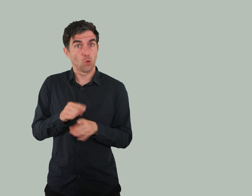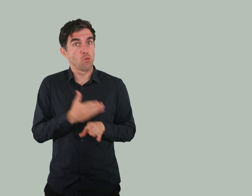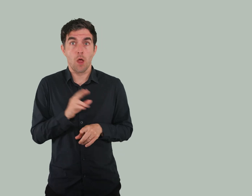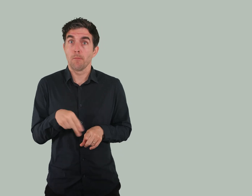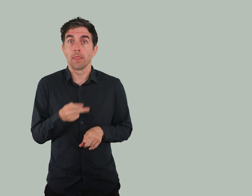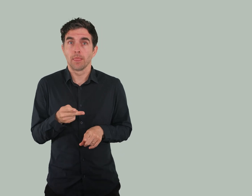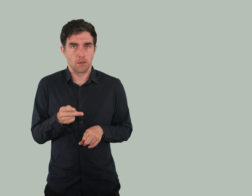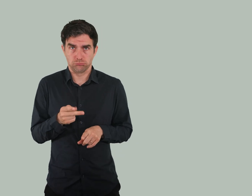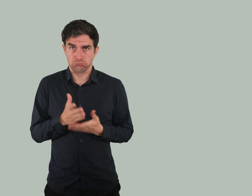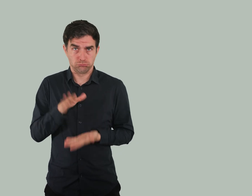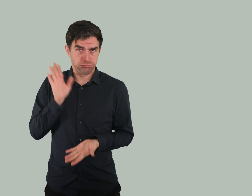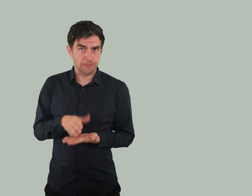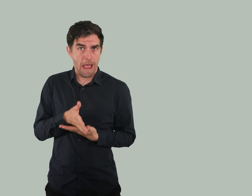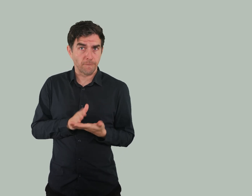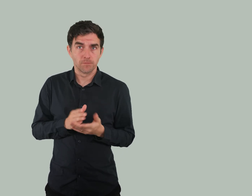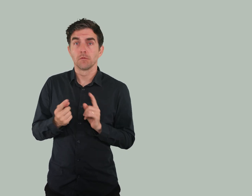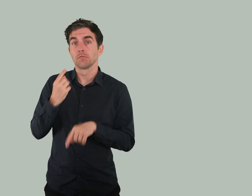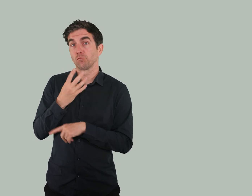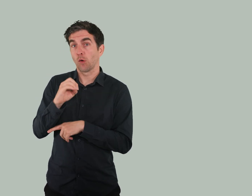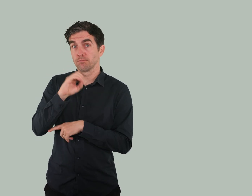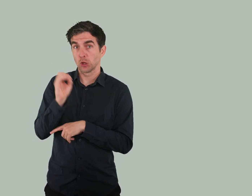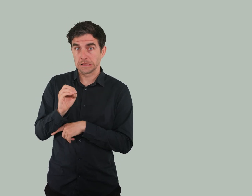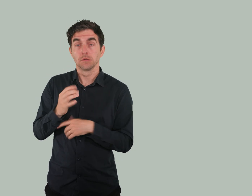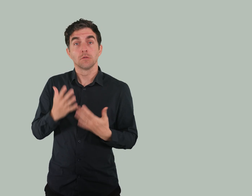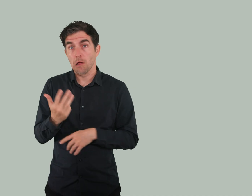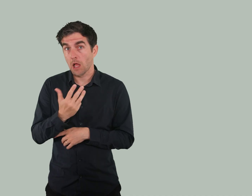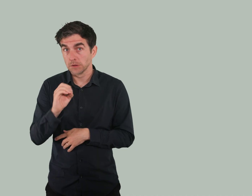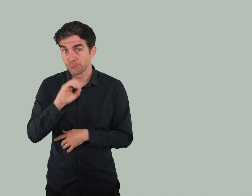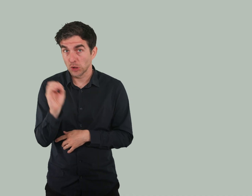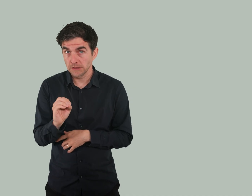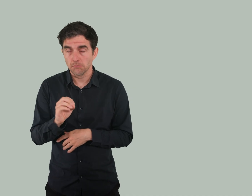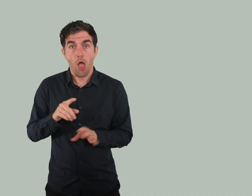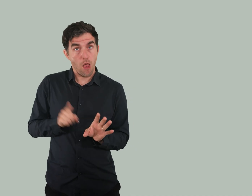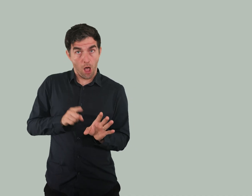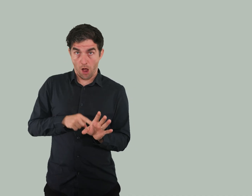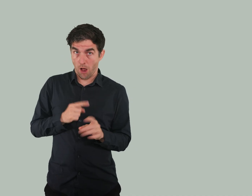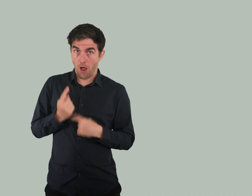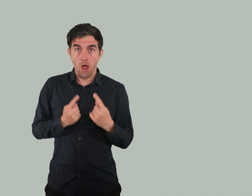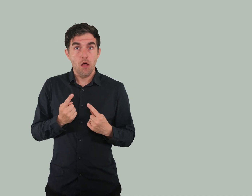who are also in work has halved, from 40 per cent at the turn of the century to 19 per cent now.